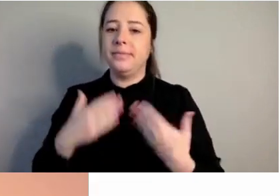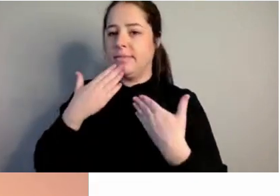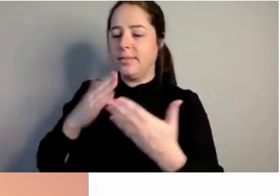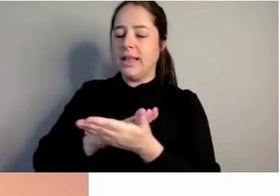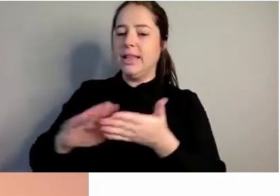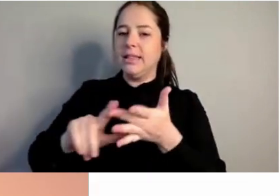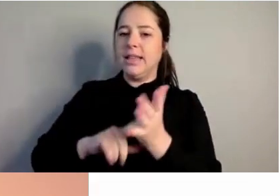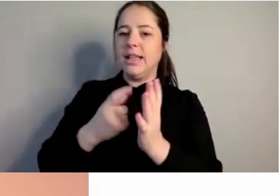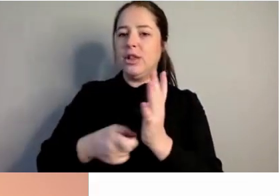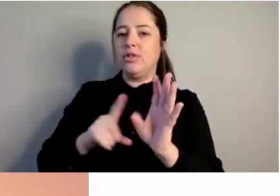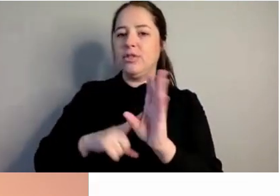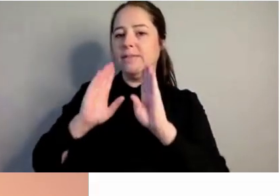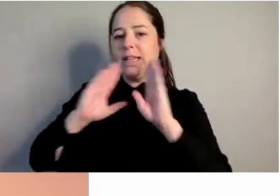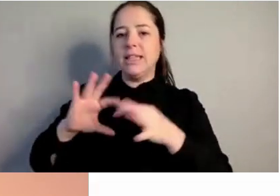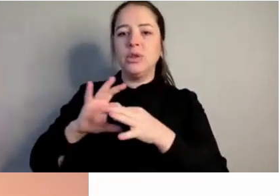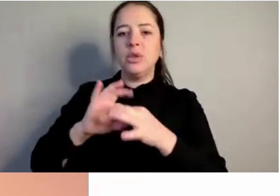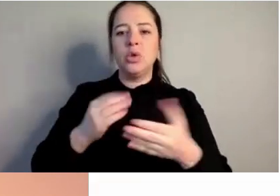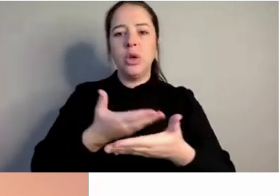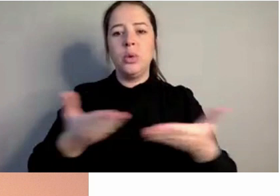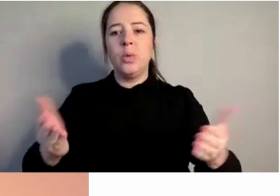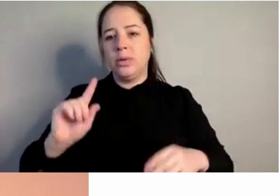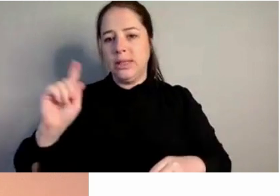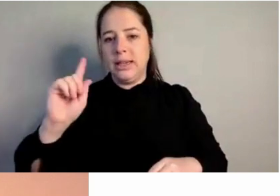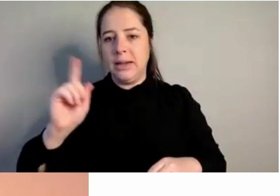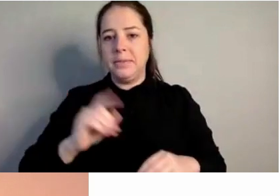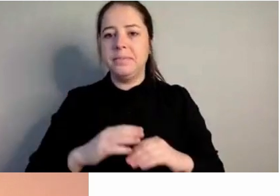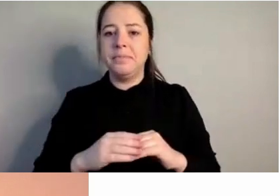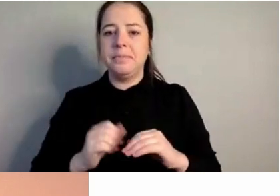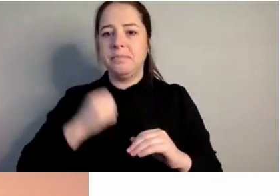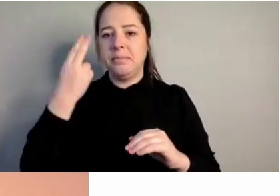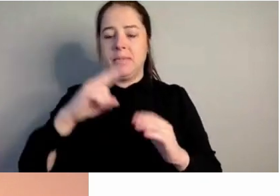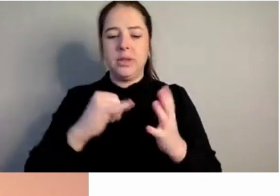It's fantastic to join you all today. My name is Subho Banerjee.